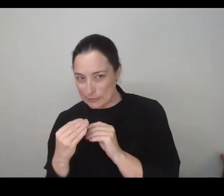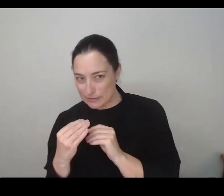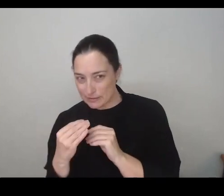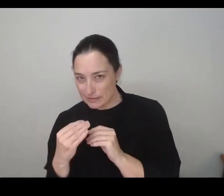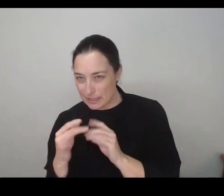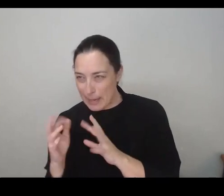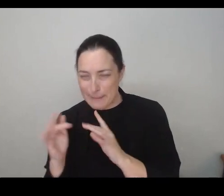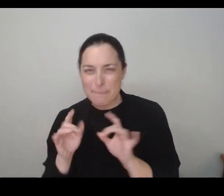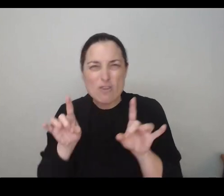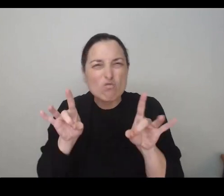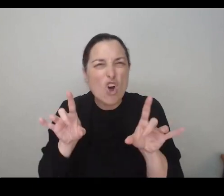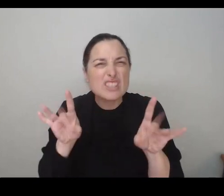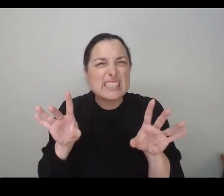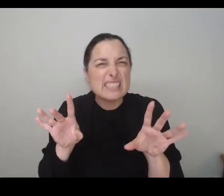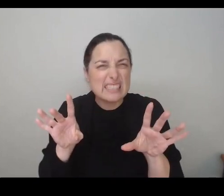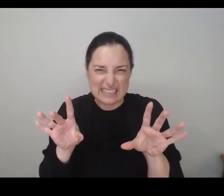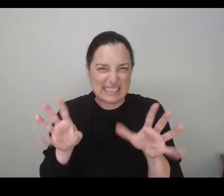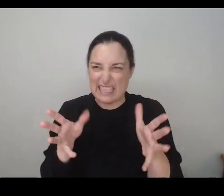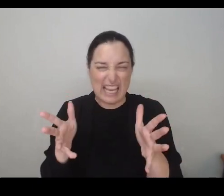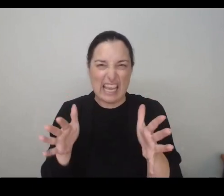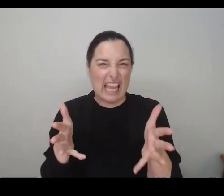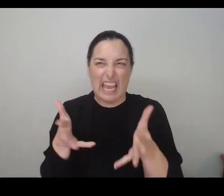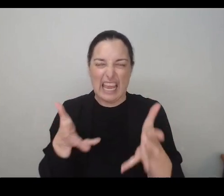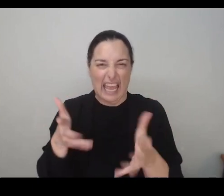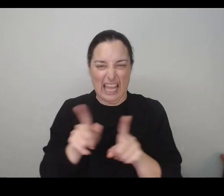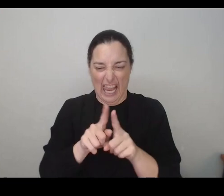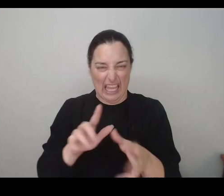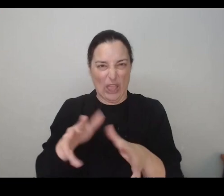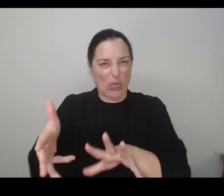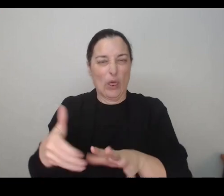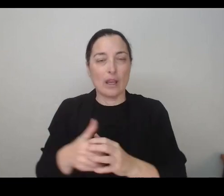So it's kind of a cliche, but Gauguin is trying to escape that.